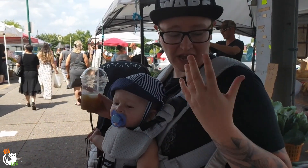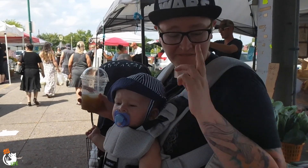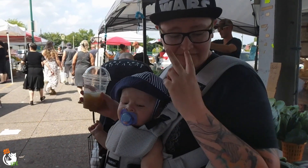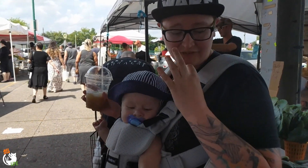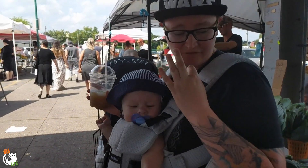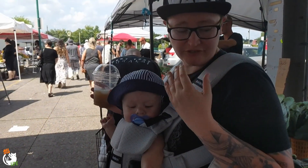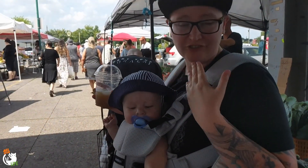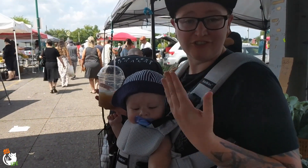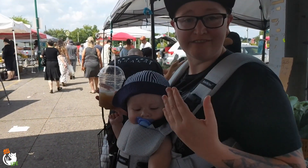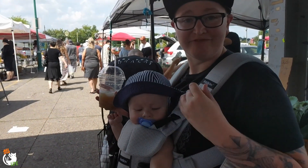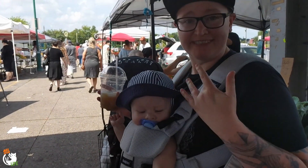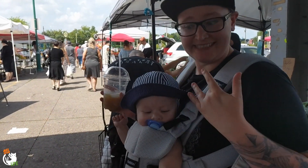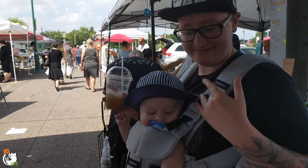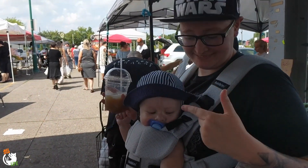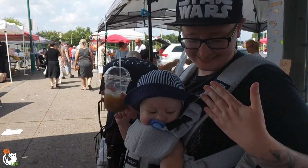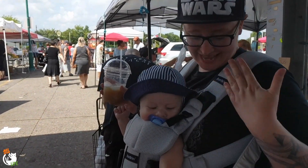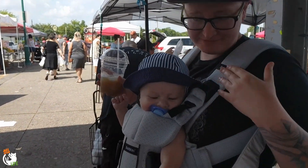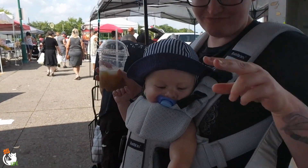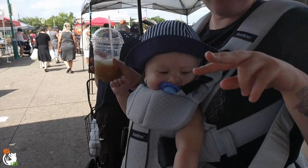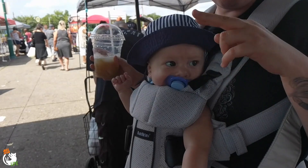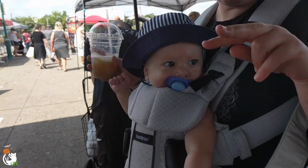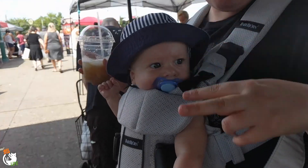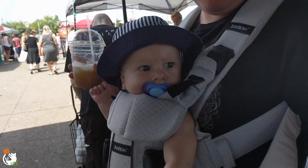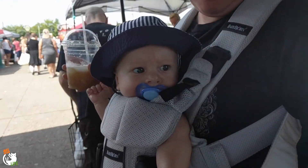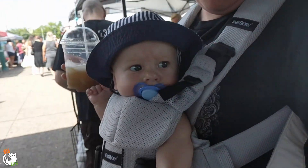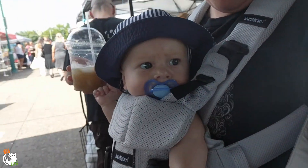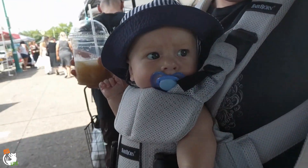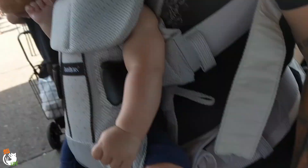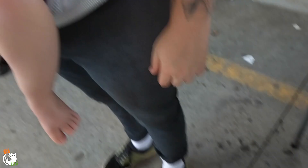So bought quite a lot of fruit and vegetables in there. Which is exciting and he got to take a look around.